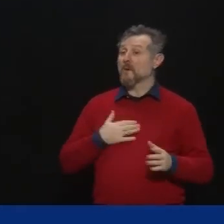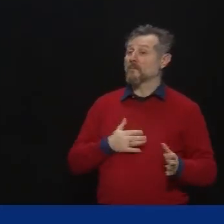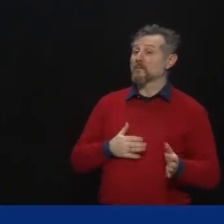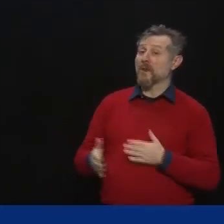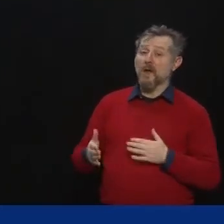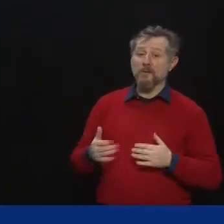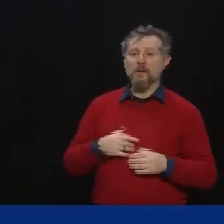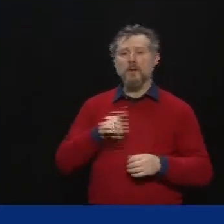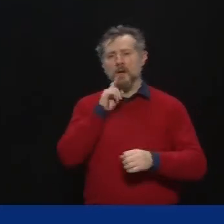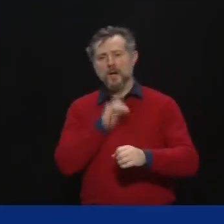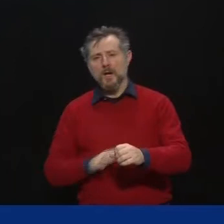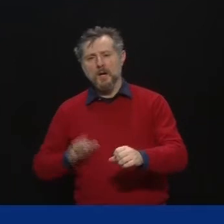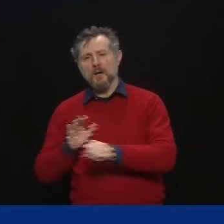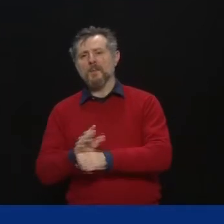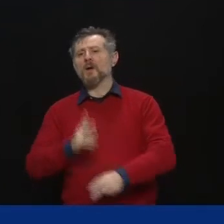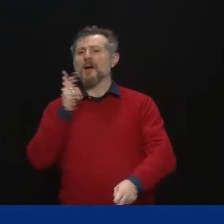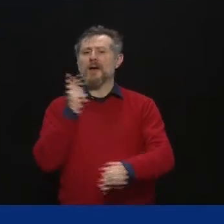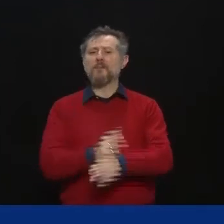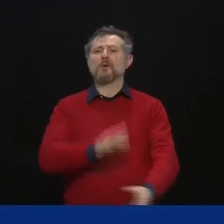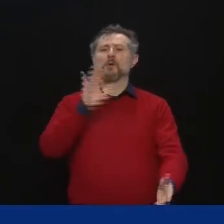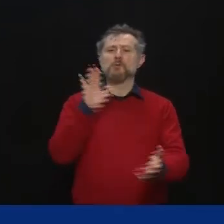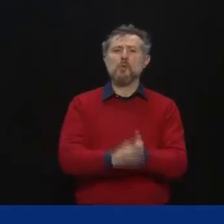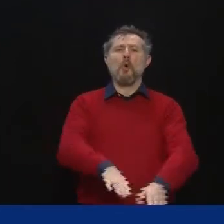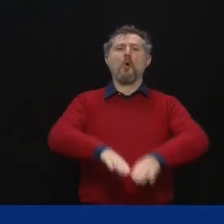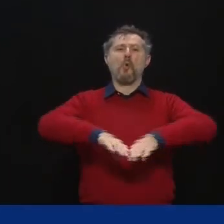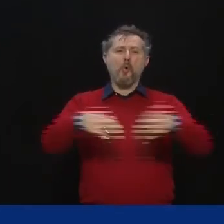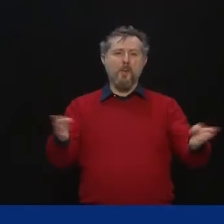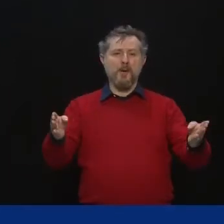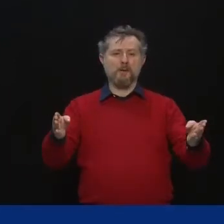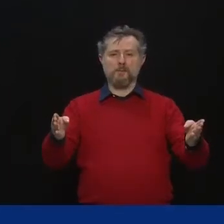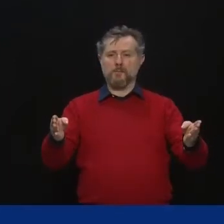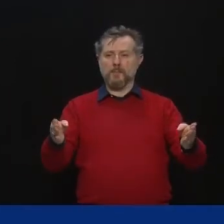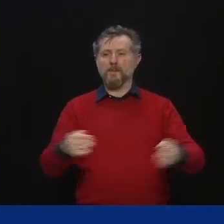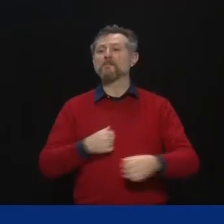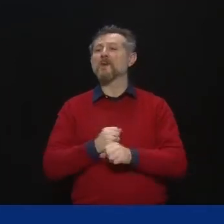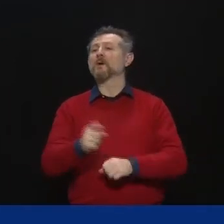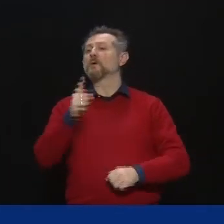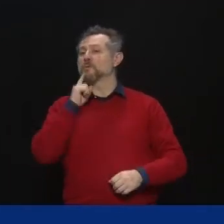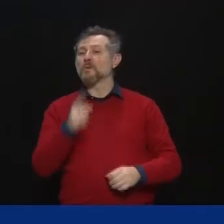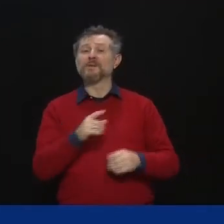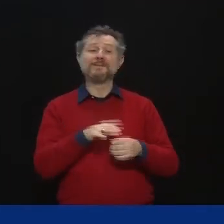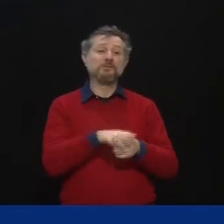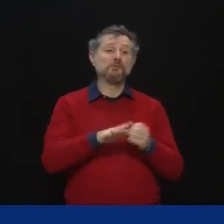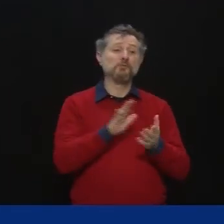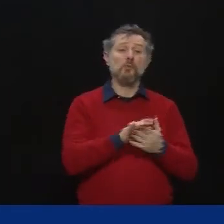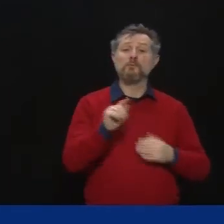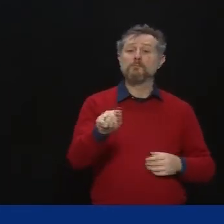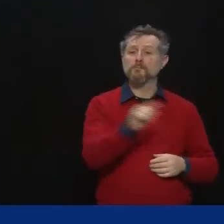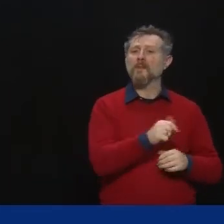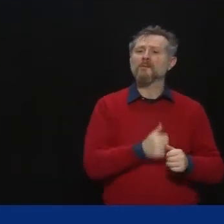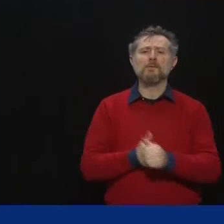DEALT WITH LAST TIME. WE'RE IN A DIFFERENT ENVIRONMENT. A DIFFERENT CIRCUMSTANCE. SO PART OF OUR WINTER SURGE PLAN IS WE ARE COMMITTED TO KEEPING